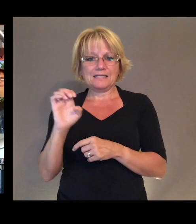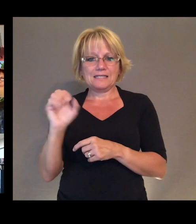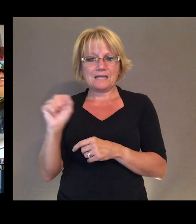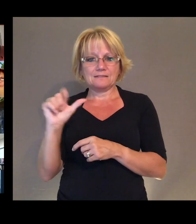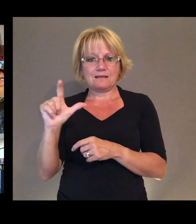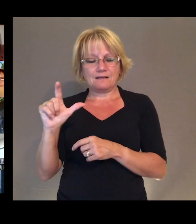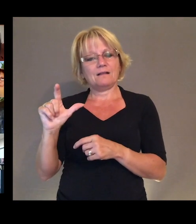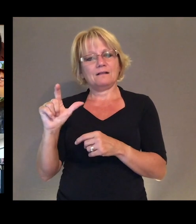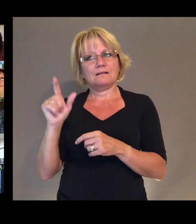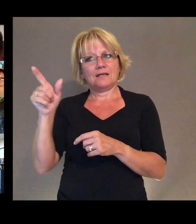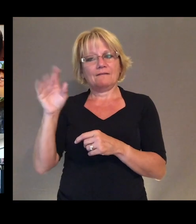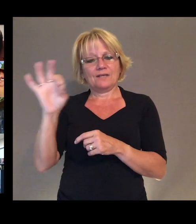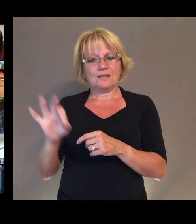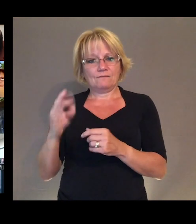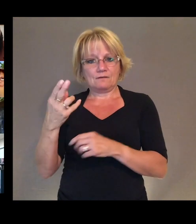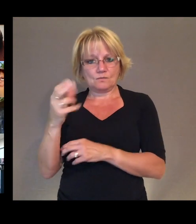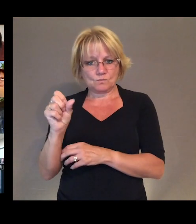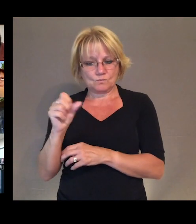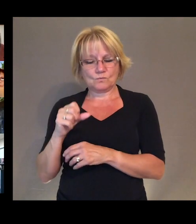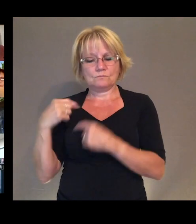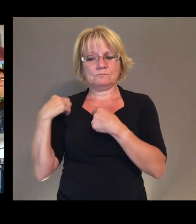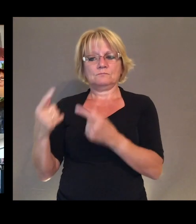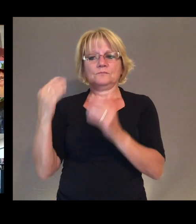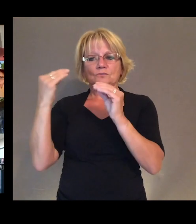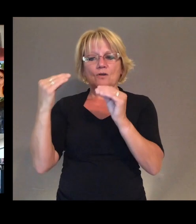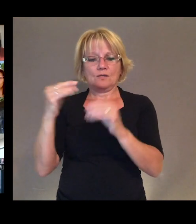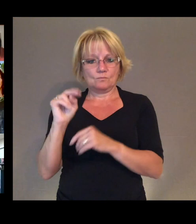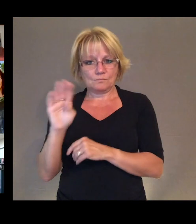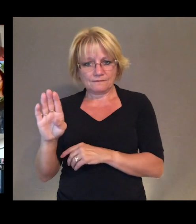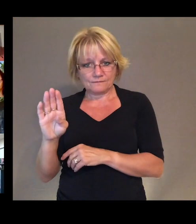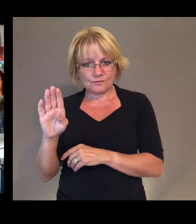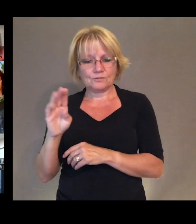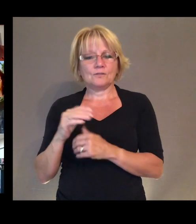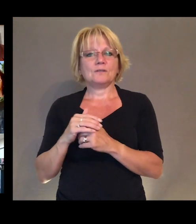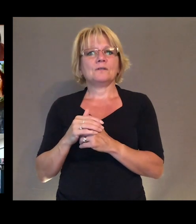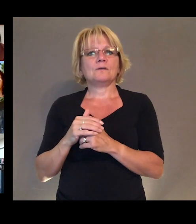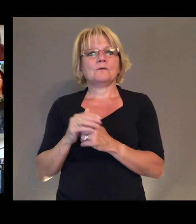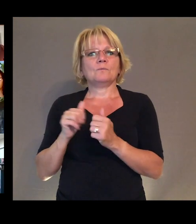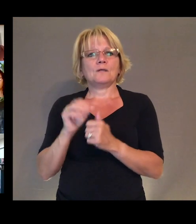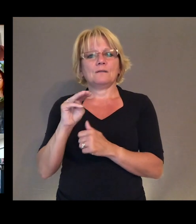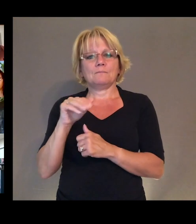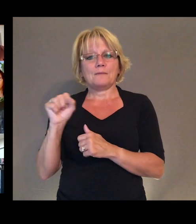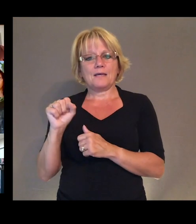Melissa has taught the ESL in Bedford through The Massachusetts Migrant Education Program